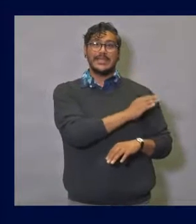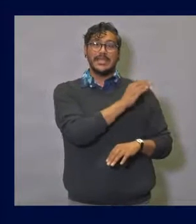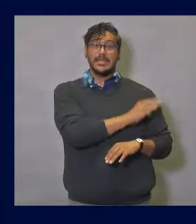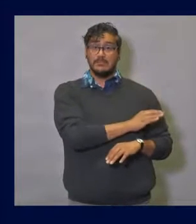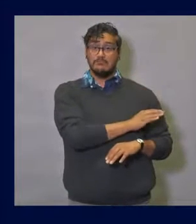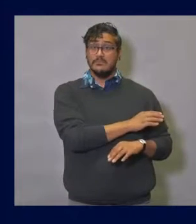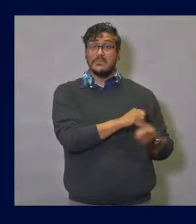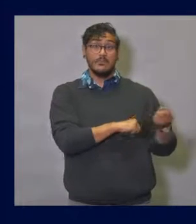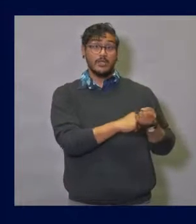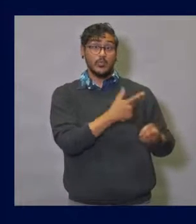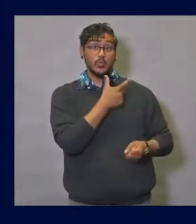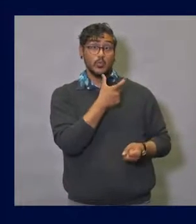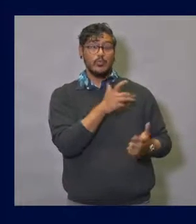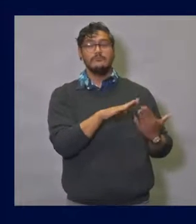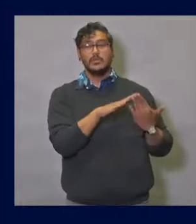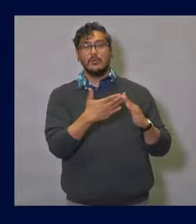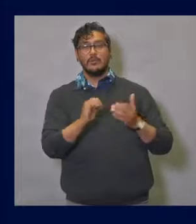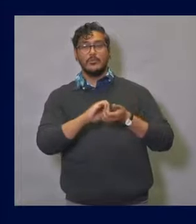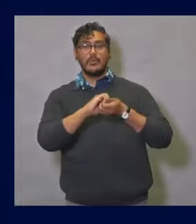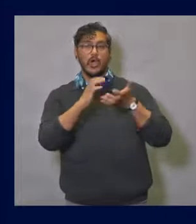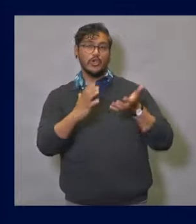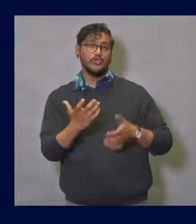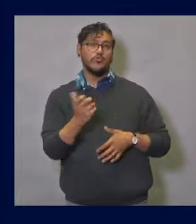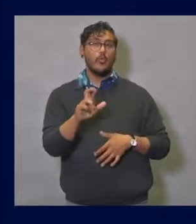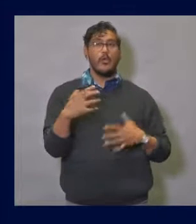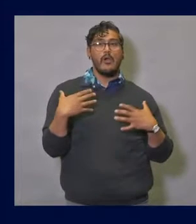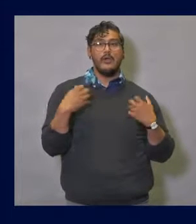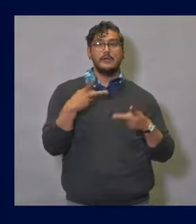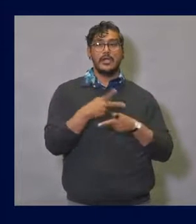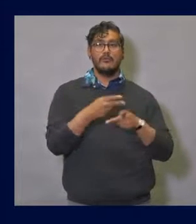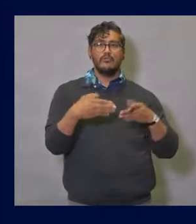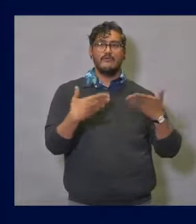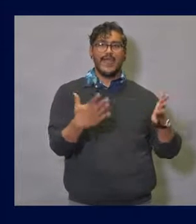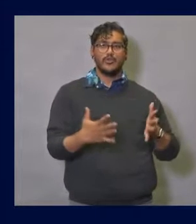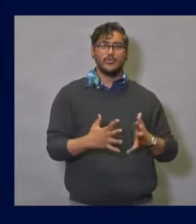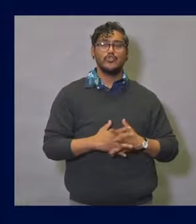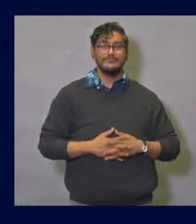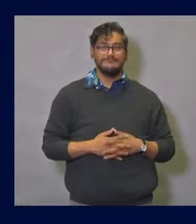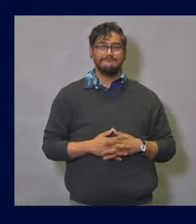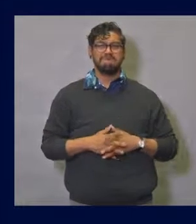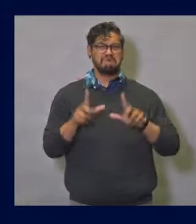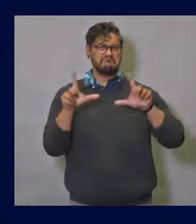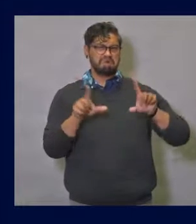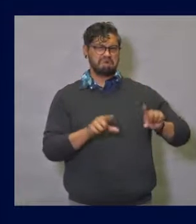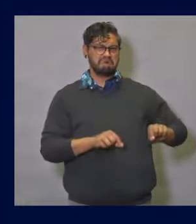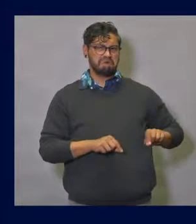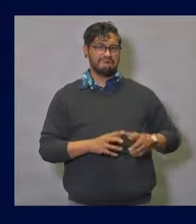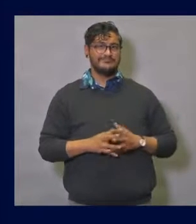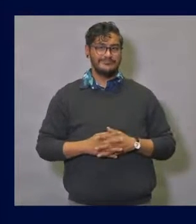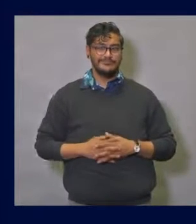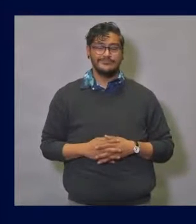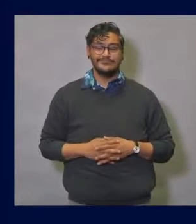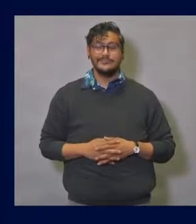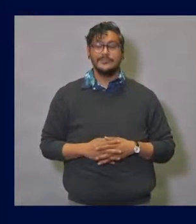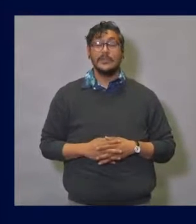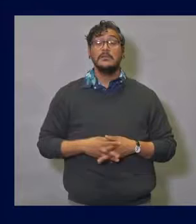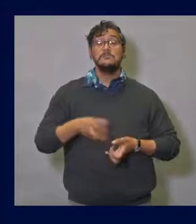CLINICS THAT ARE SPONSORED BY COMMITTEE PARTNERS, UNIONS, OR